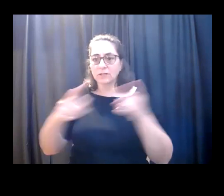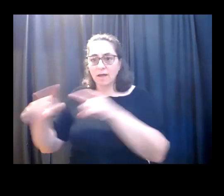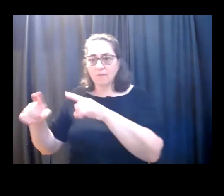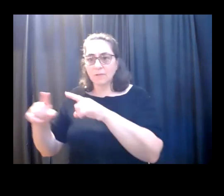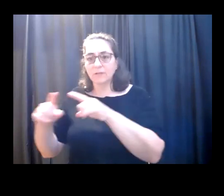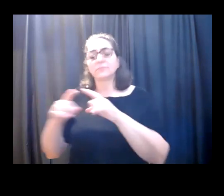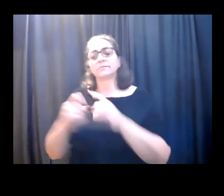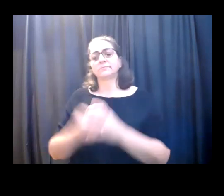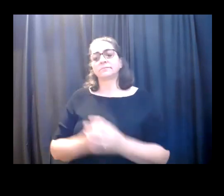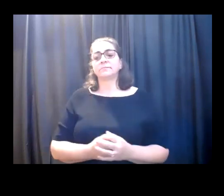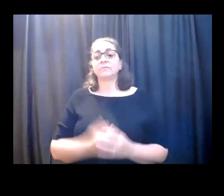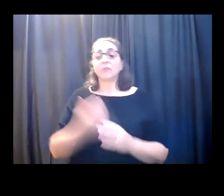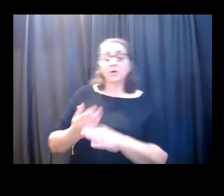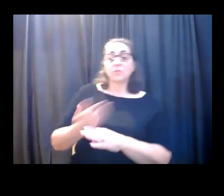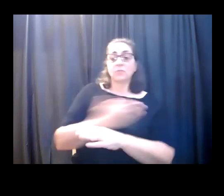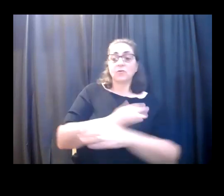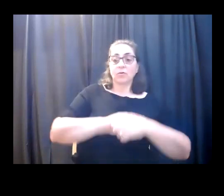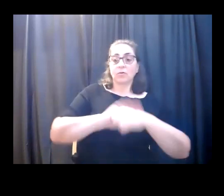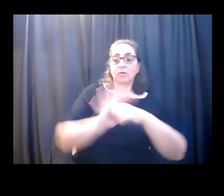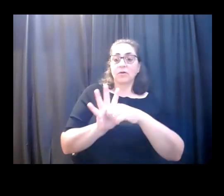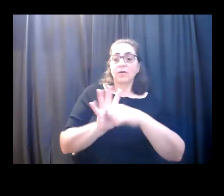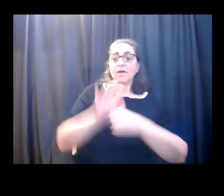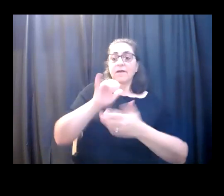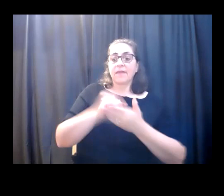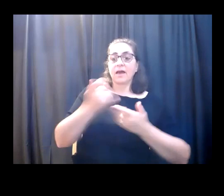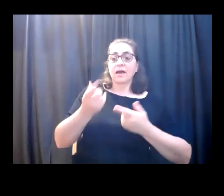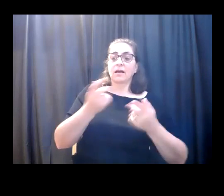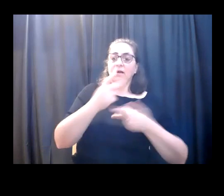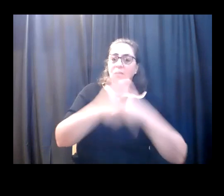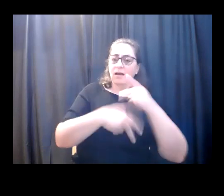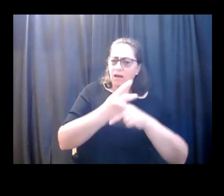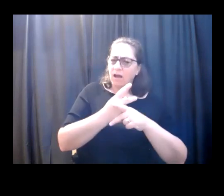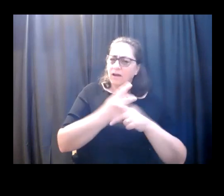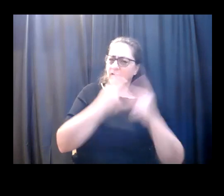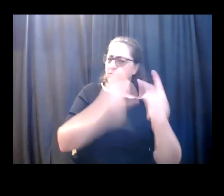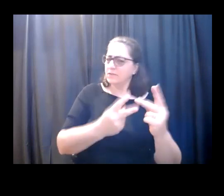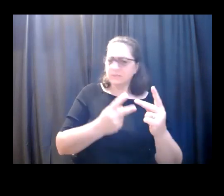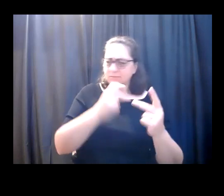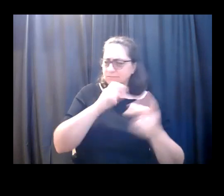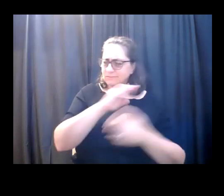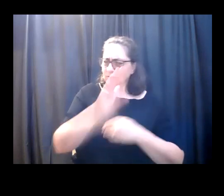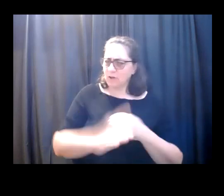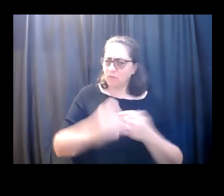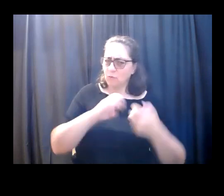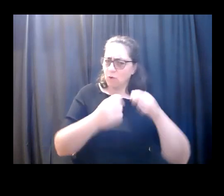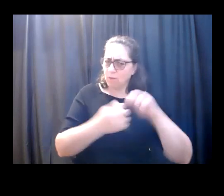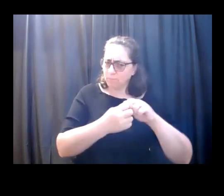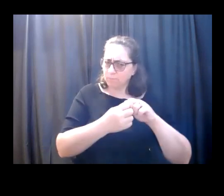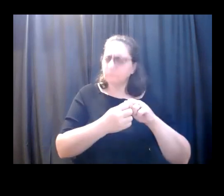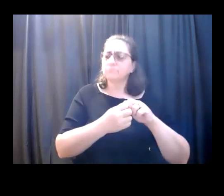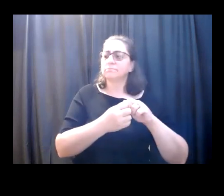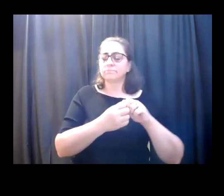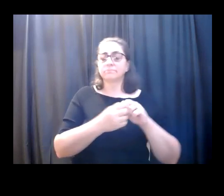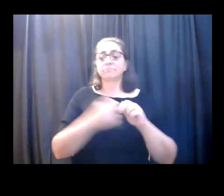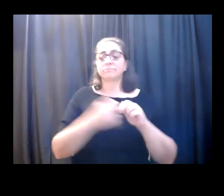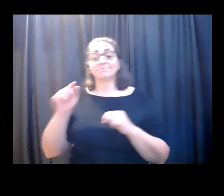like could he pay, u sit the in a certain Seattle. They had a white board ready with my name on it